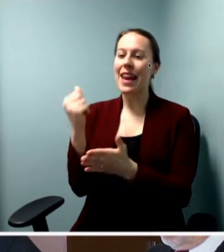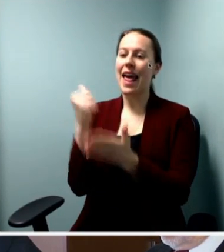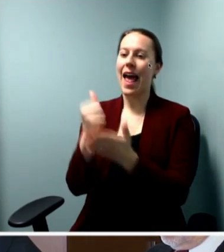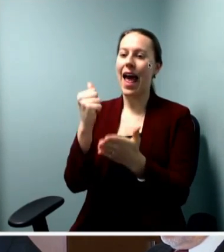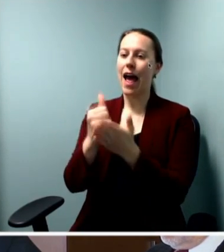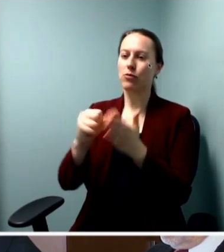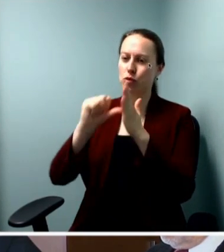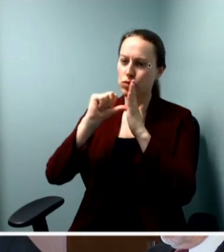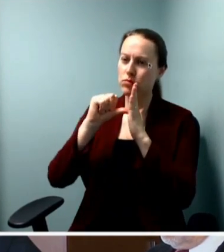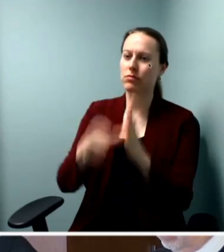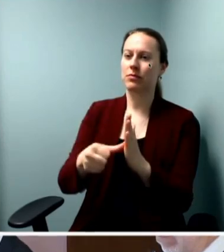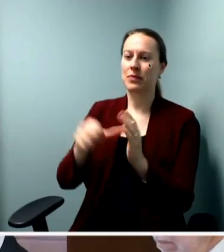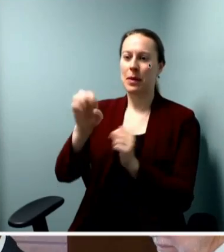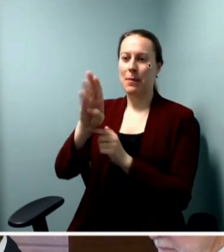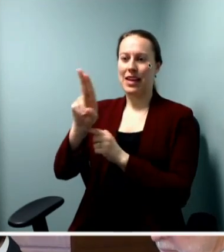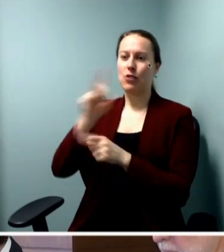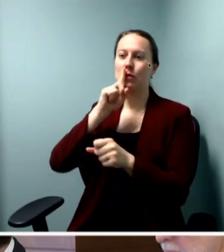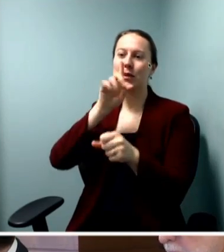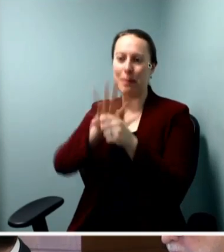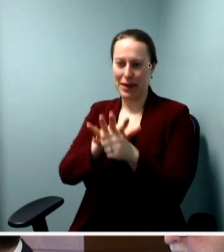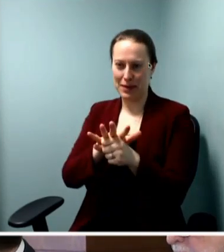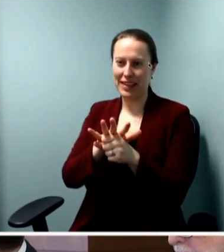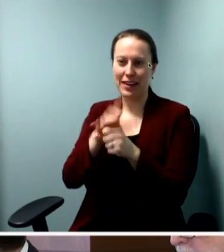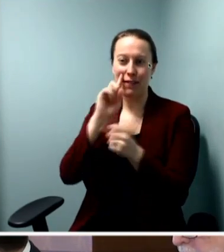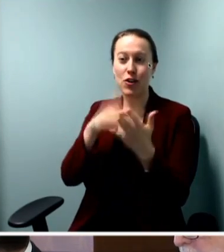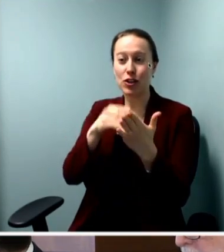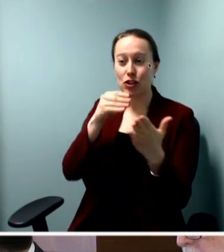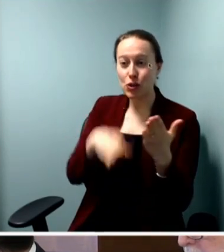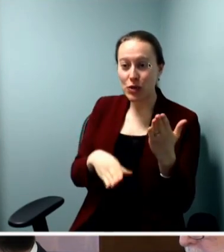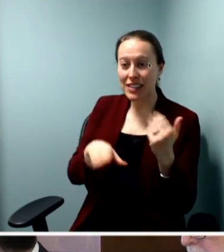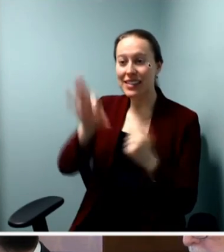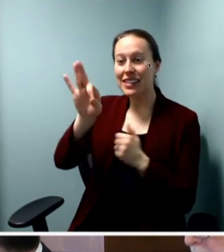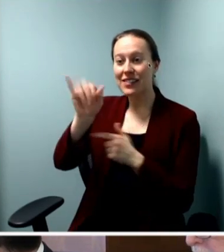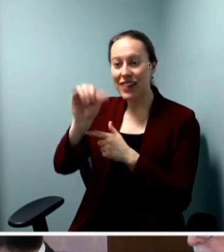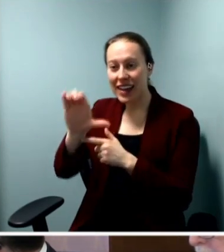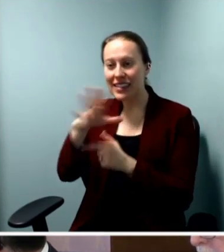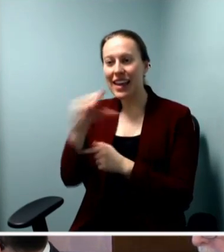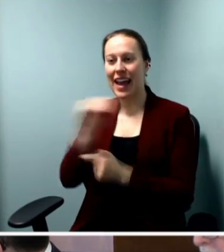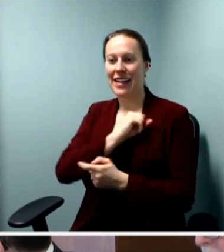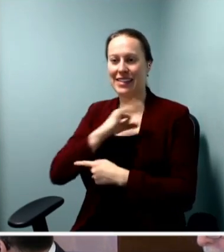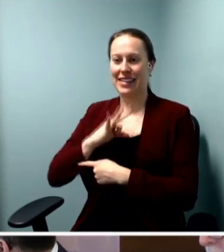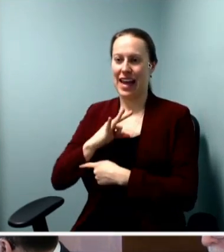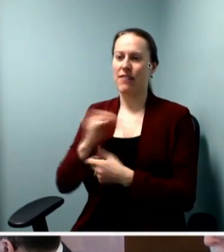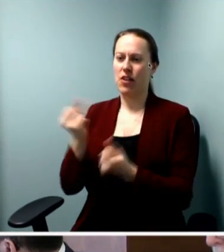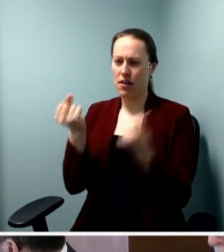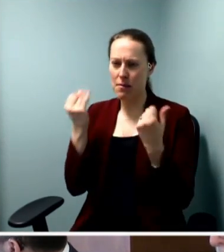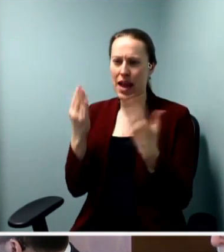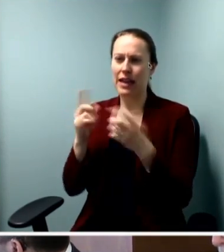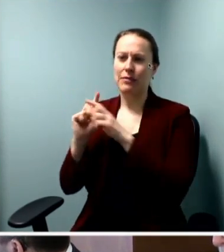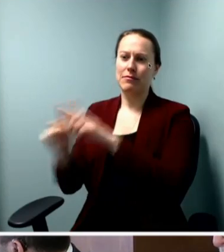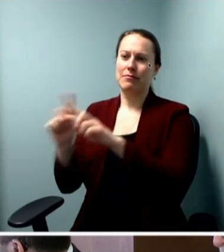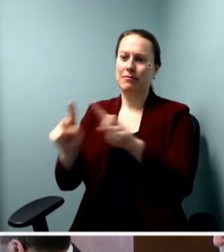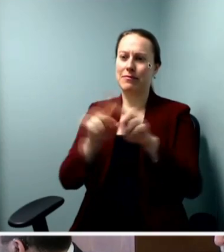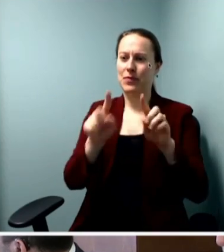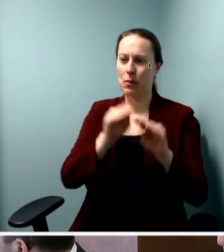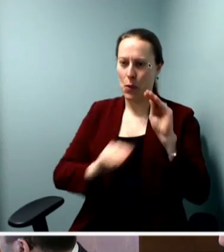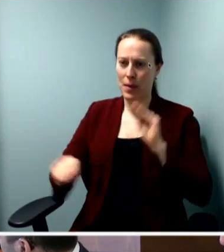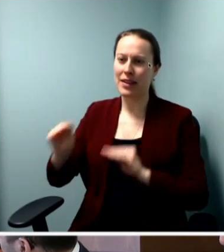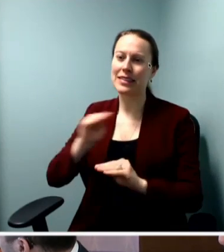to inclusion for students, faculty, and staff of all abilities. I'd like to give special thanks this afternoon